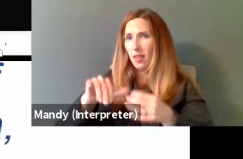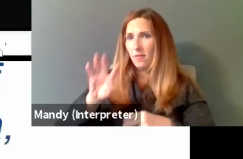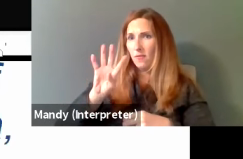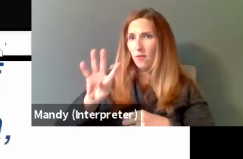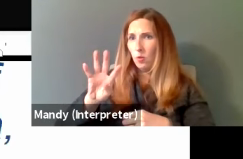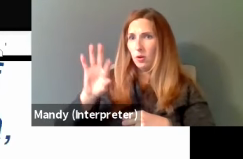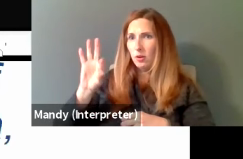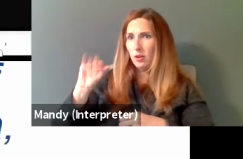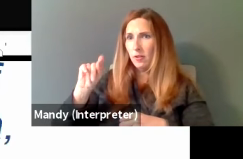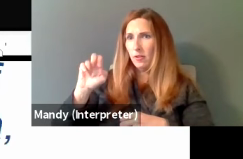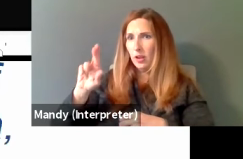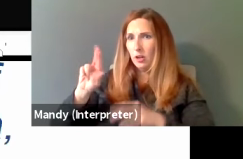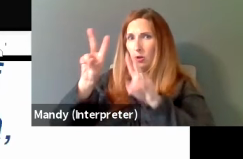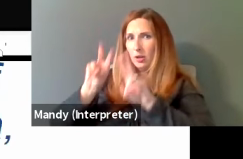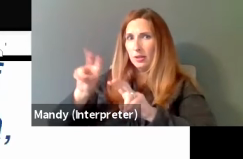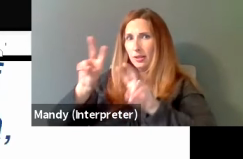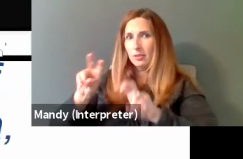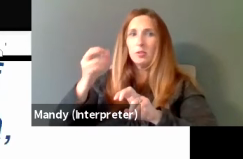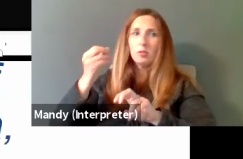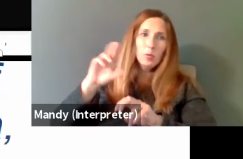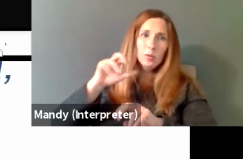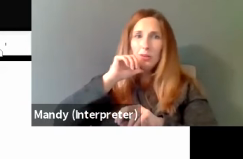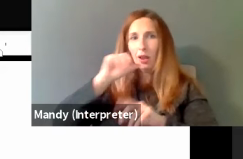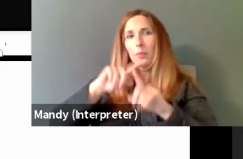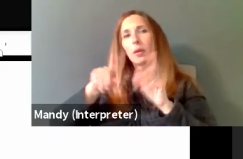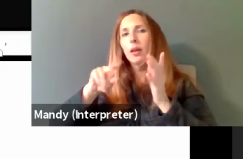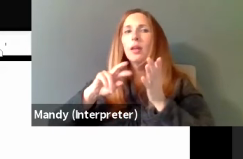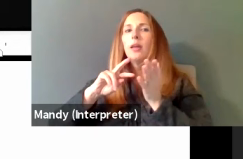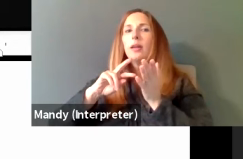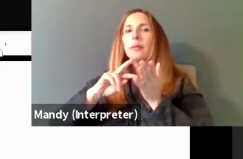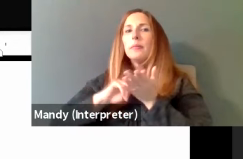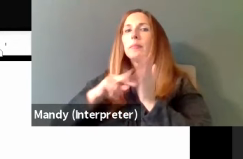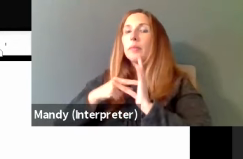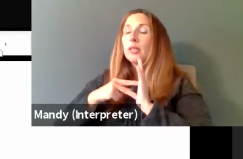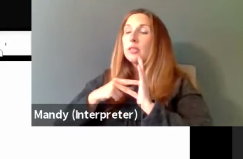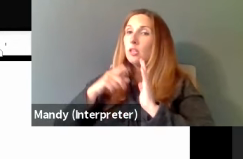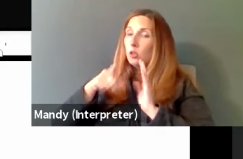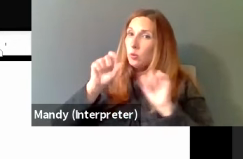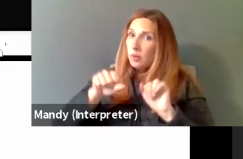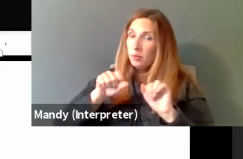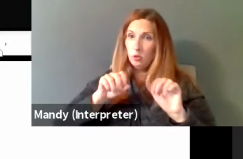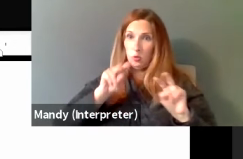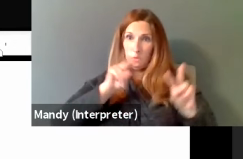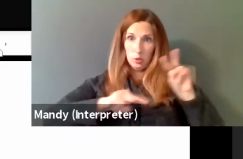but basically you are going to be able to not only look at your current population